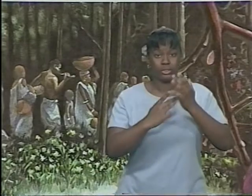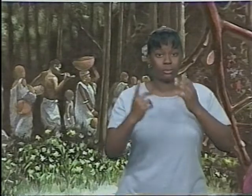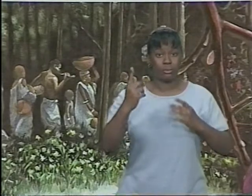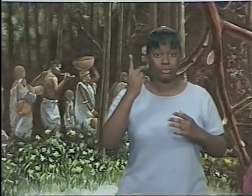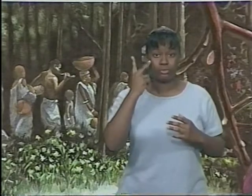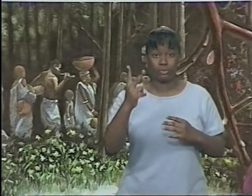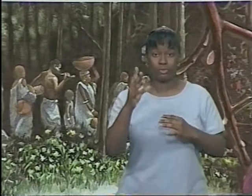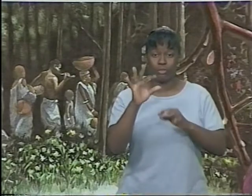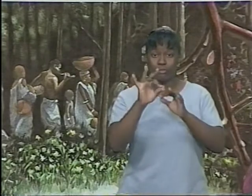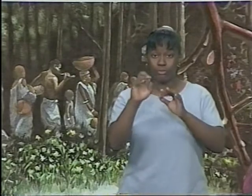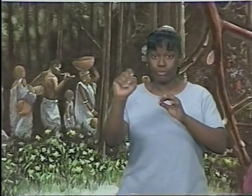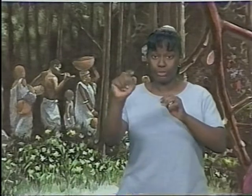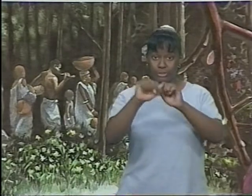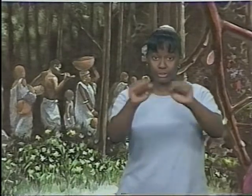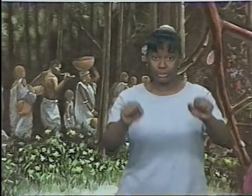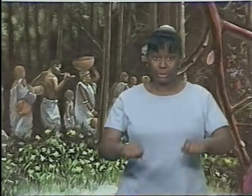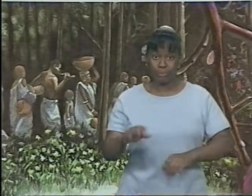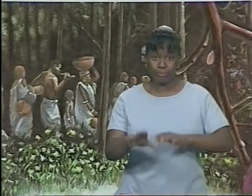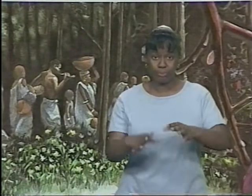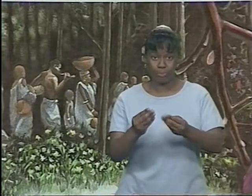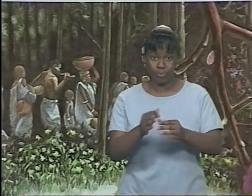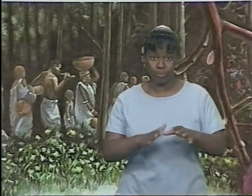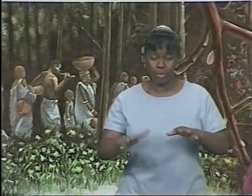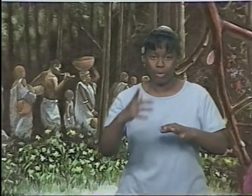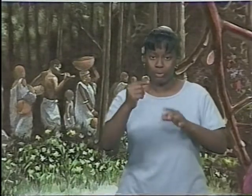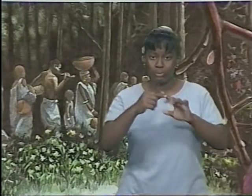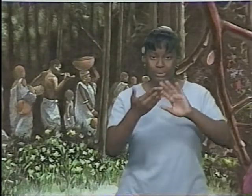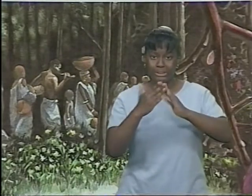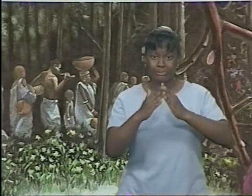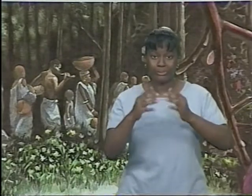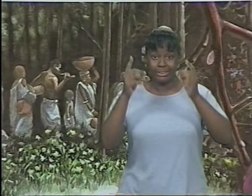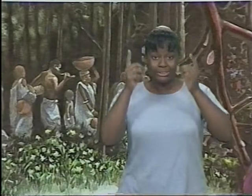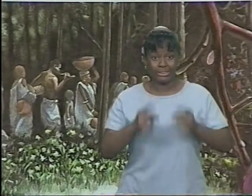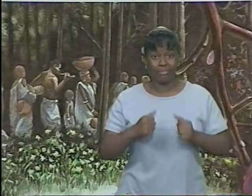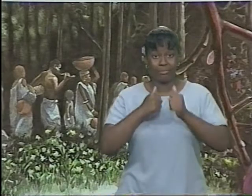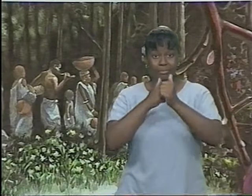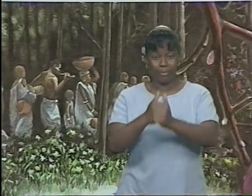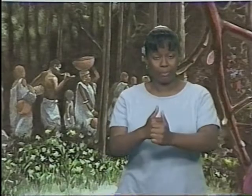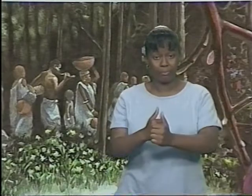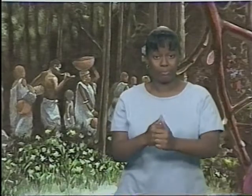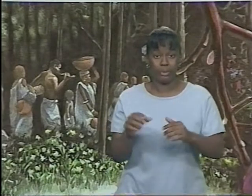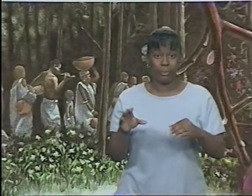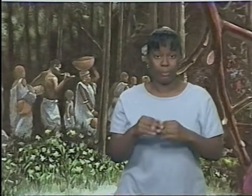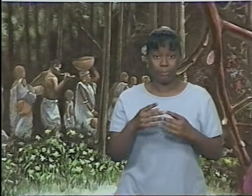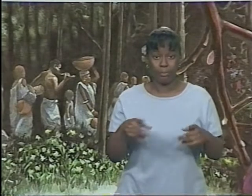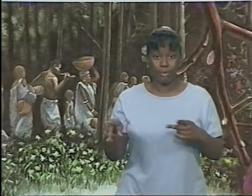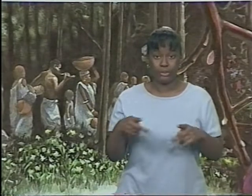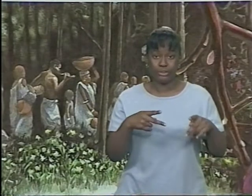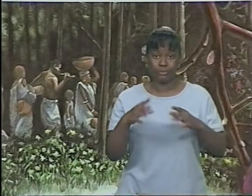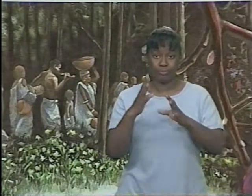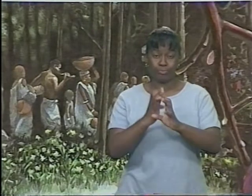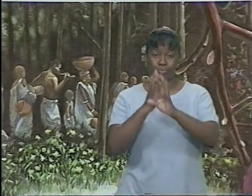father or sing to little Nyoka again." Her thoughts were interrupted by loud shouts and a commotion from the wedding party